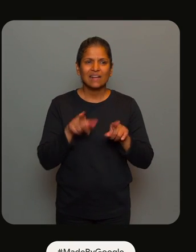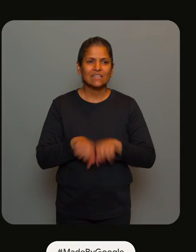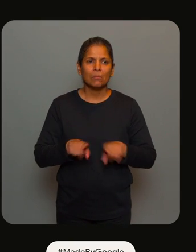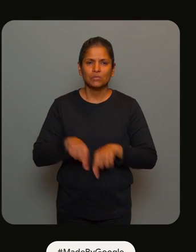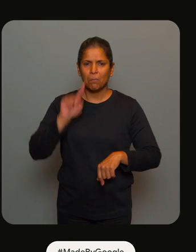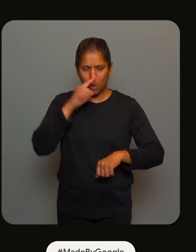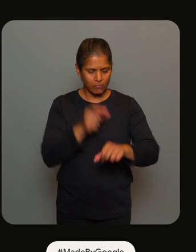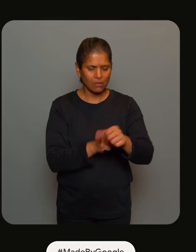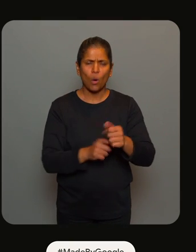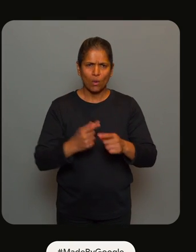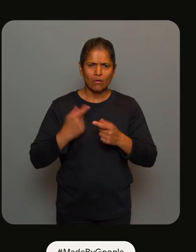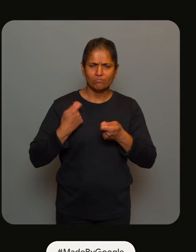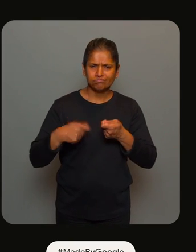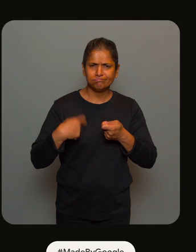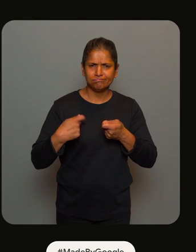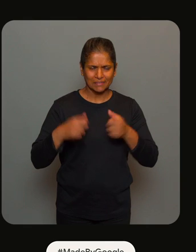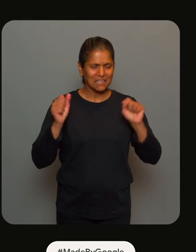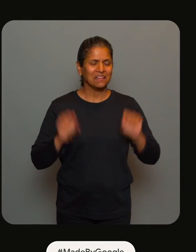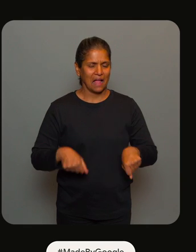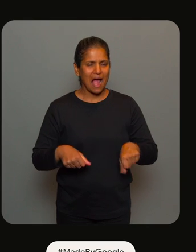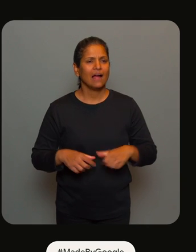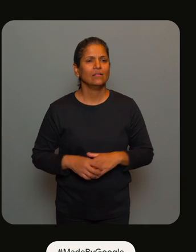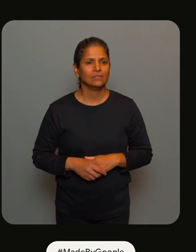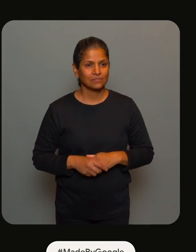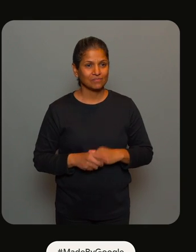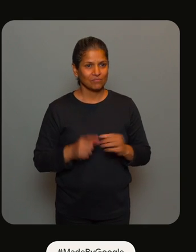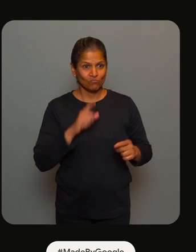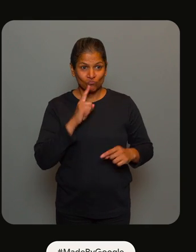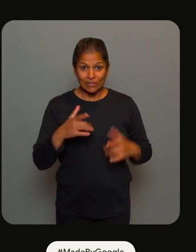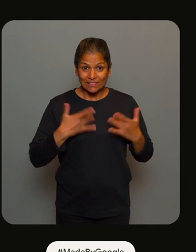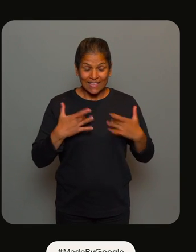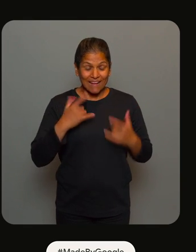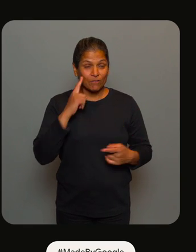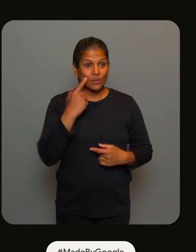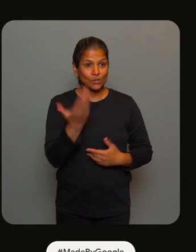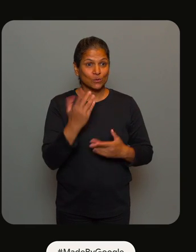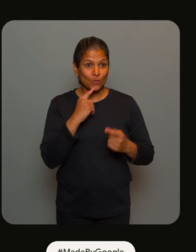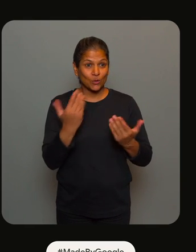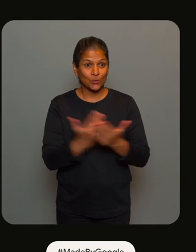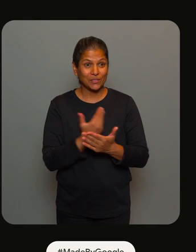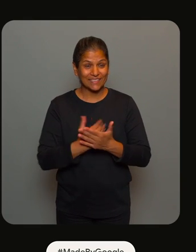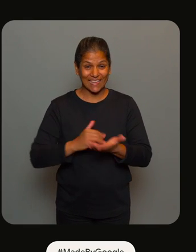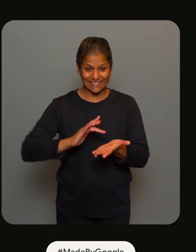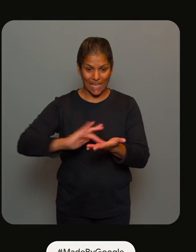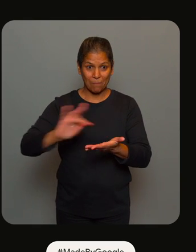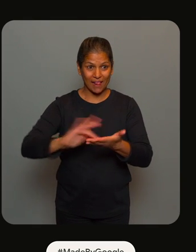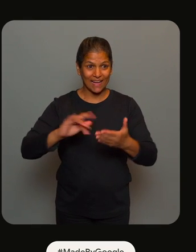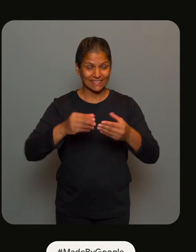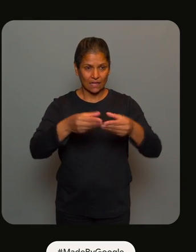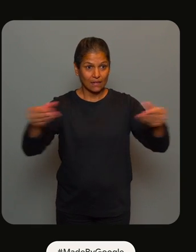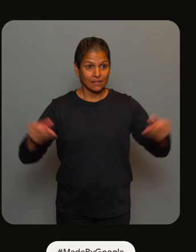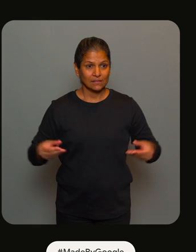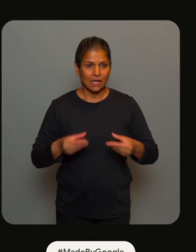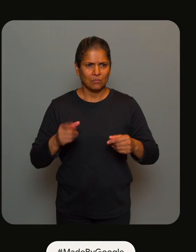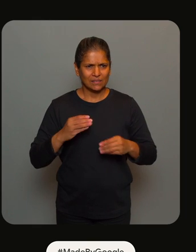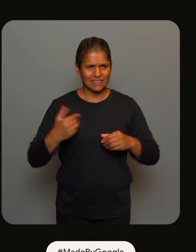We’re also excited for you to check out our new tablet. We wanted to create a larger screen that would be useful in